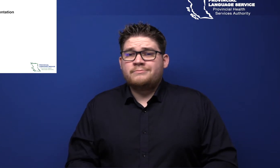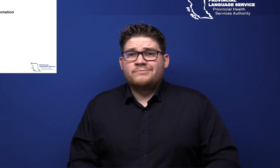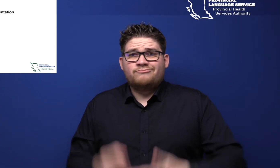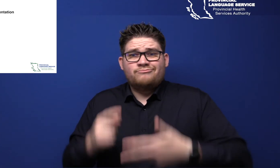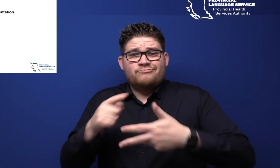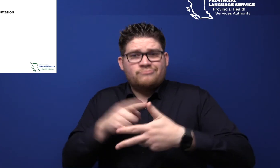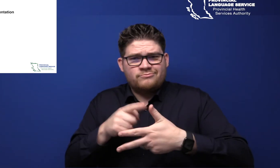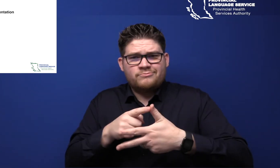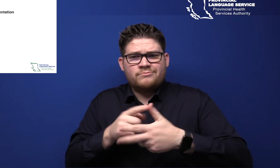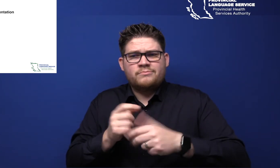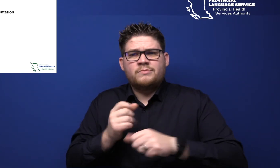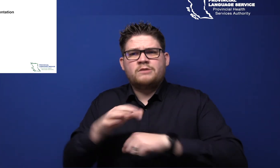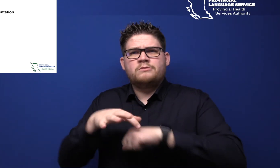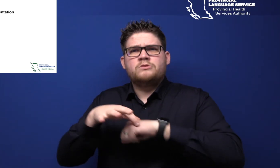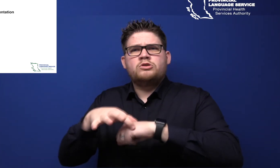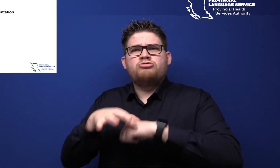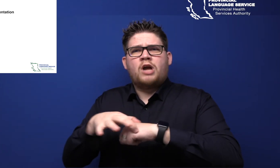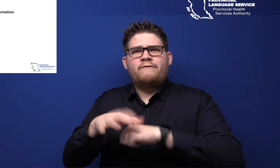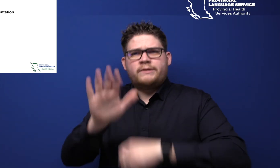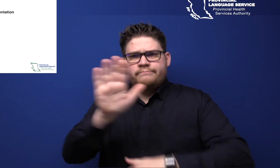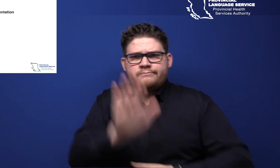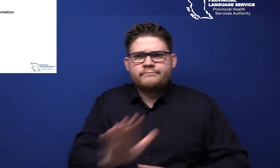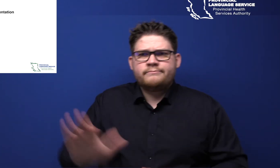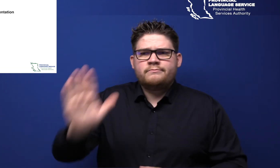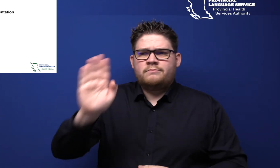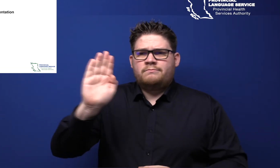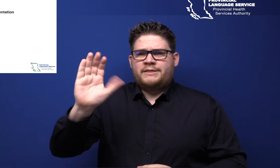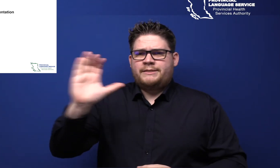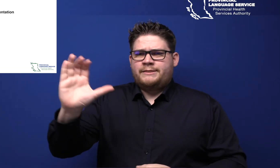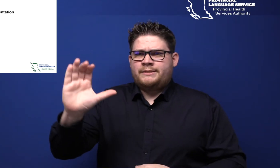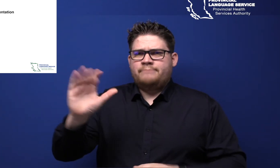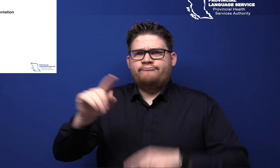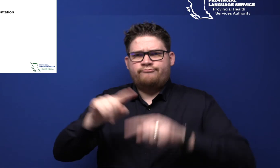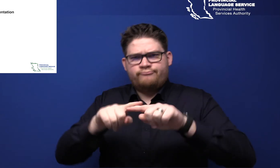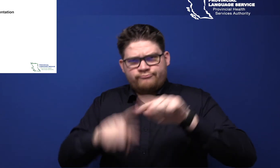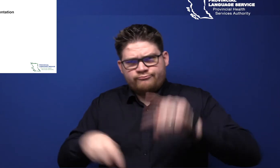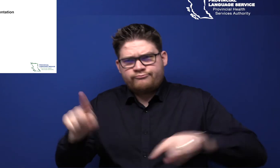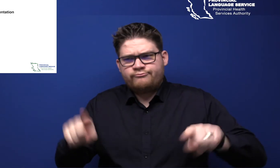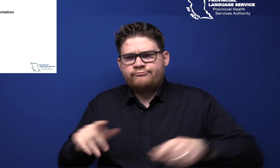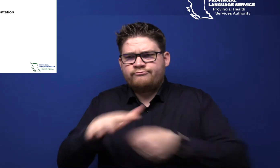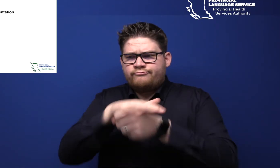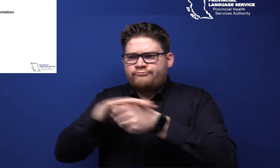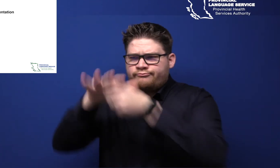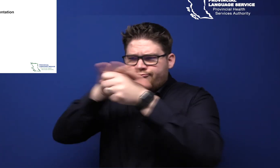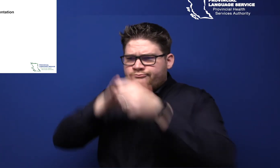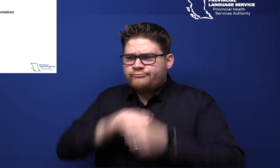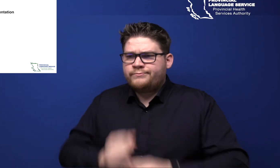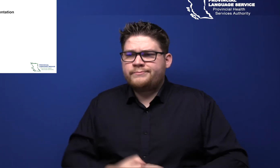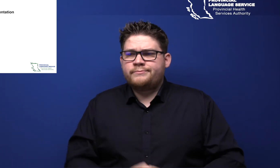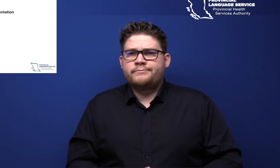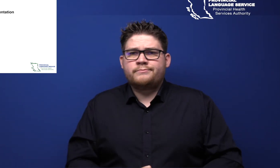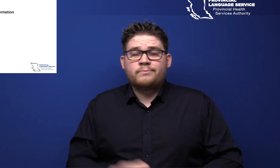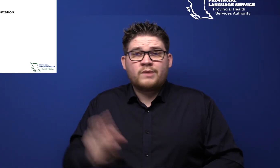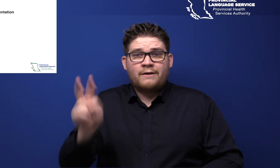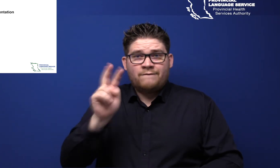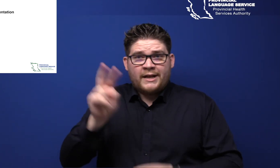THE FIRST ONE, GEOGRAPHIC REPRESENTATION ACROSS BRITISH COLUMBIA.